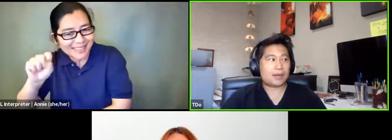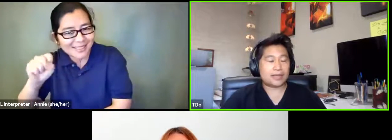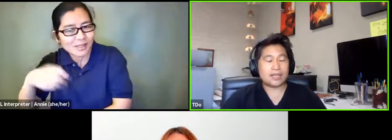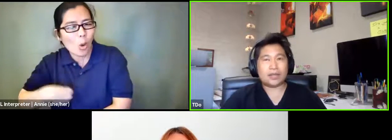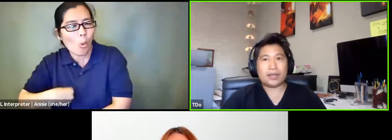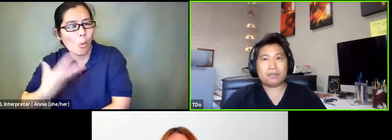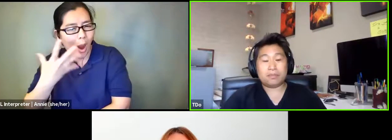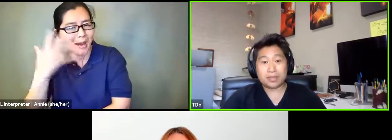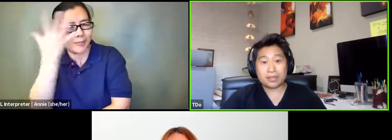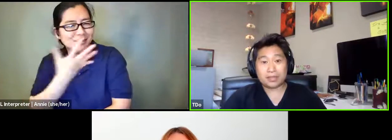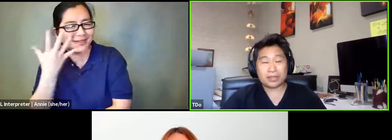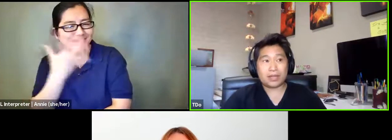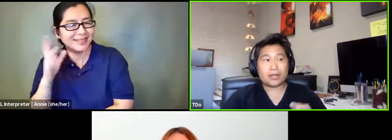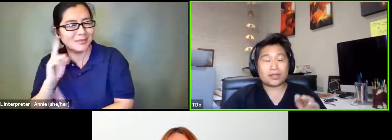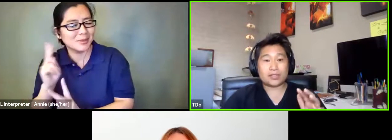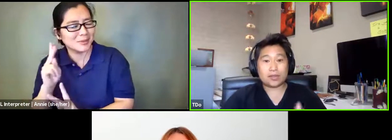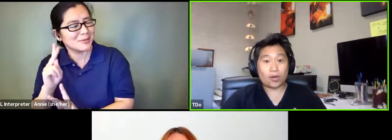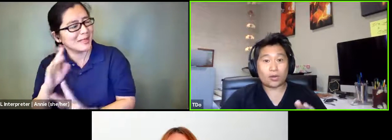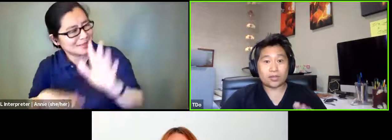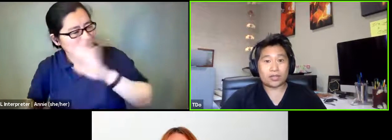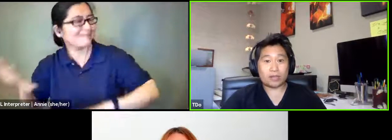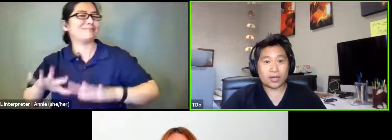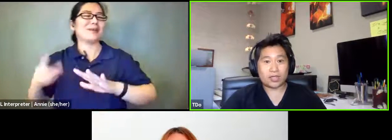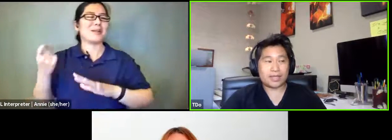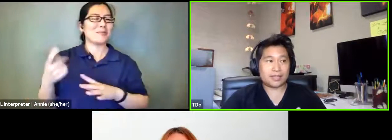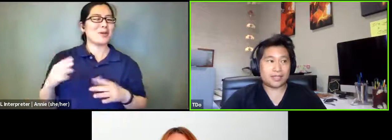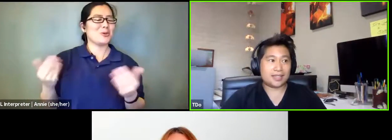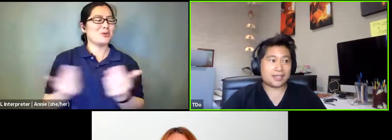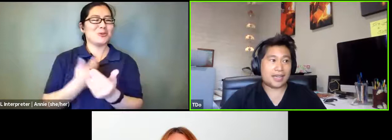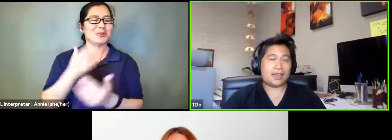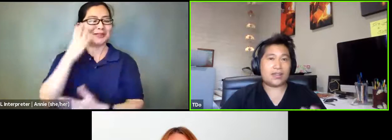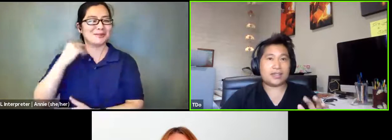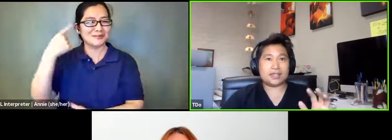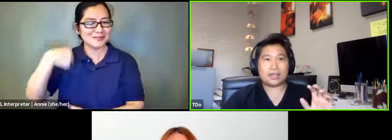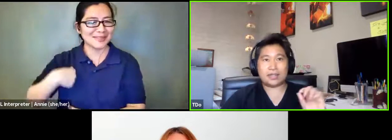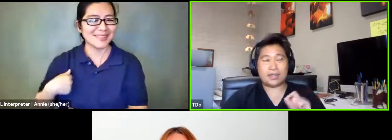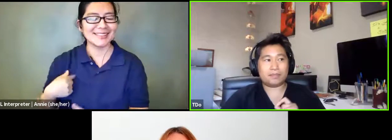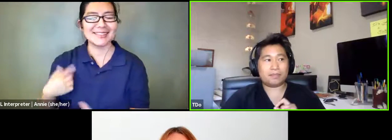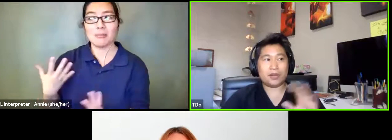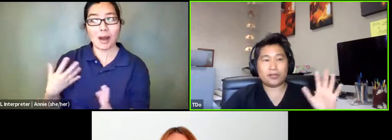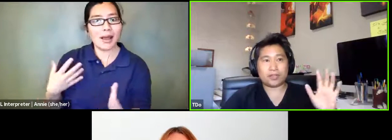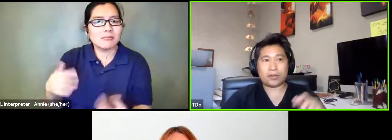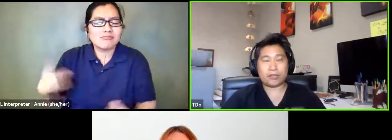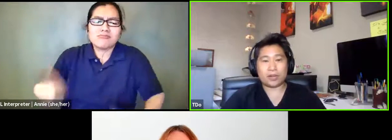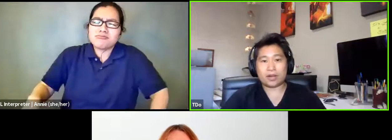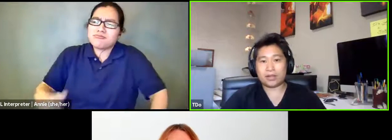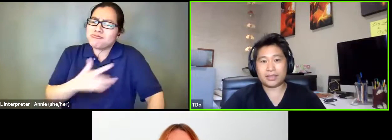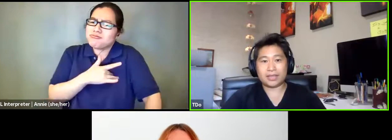but I can tell you it means so, so much. To this day, if I see a post somewhere from a colleague